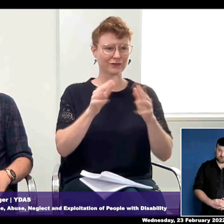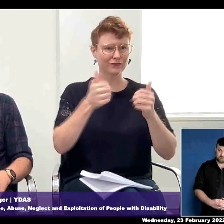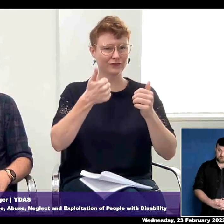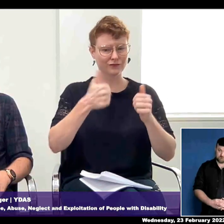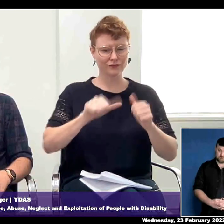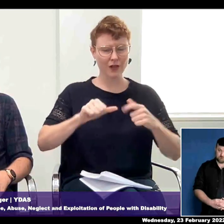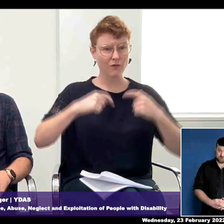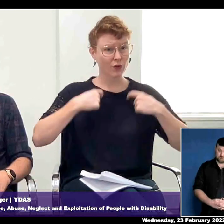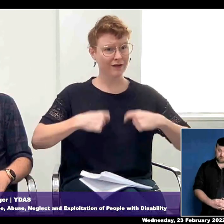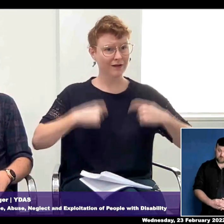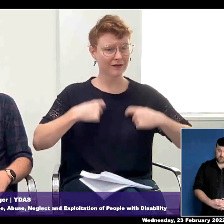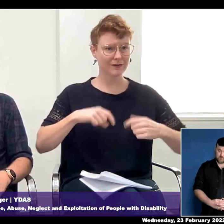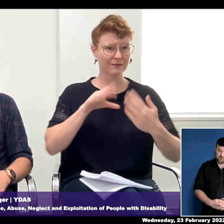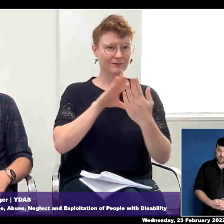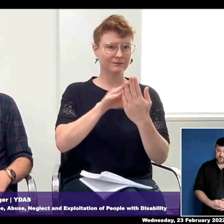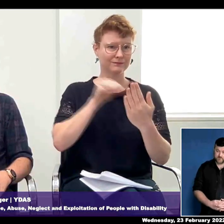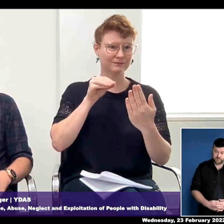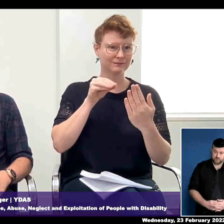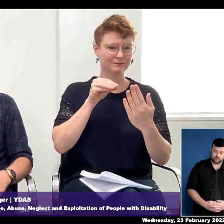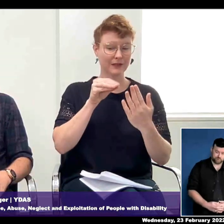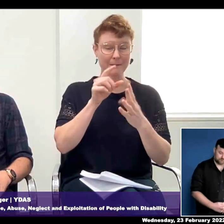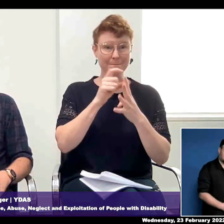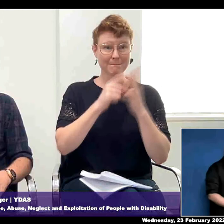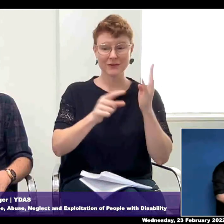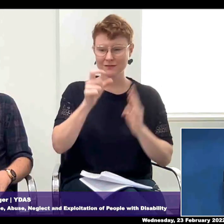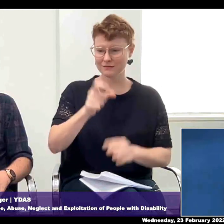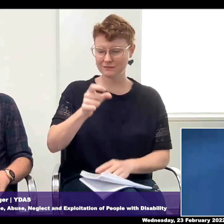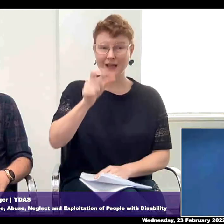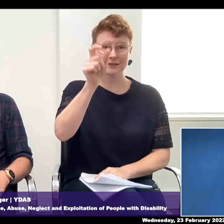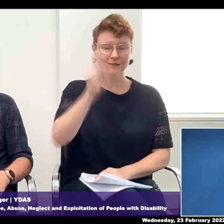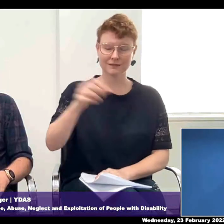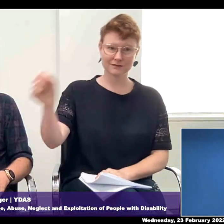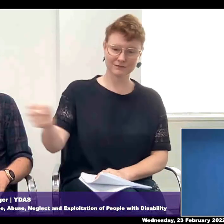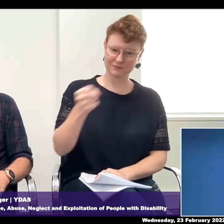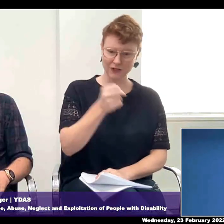Because what we see at the moment is somewhat of a welfare model.